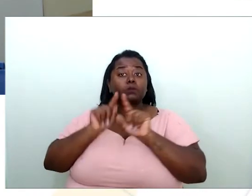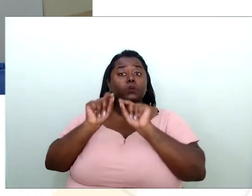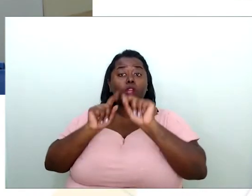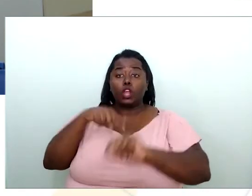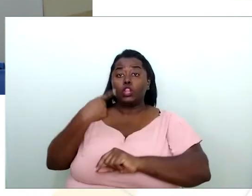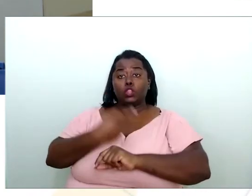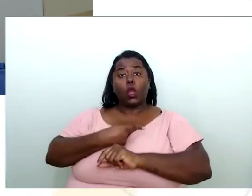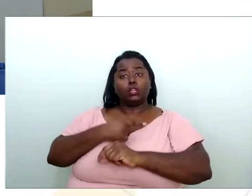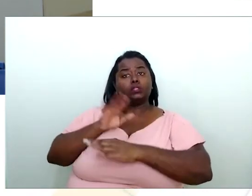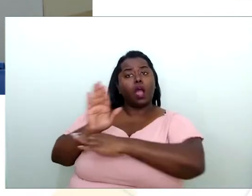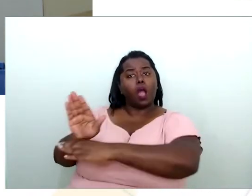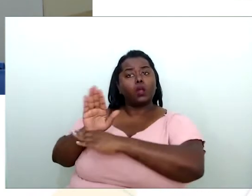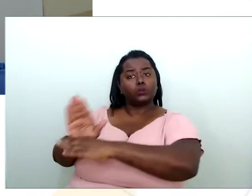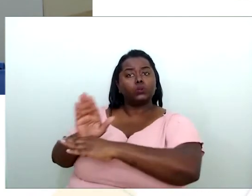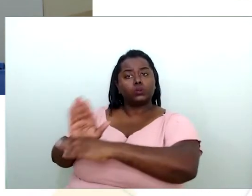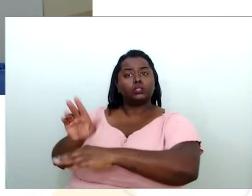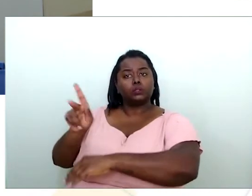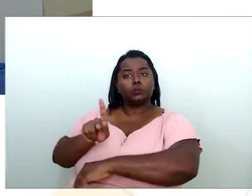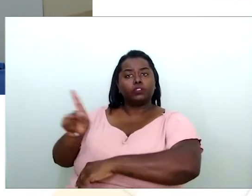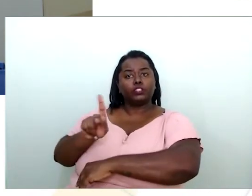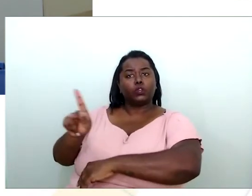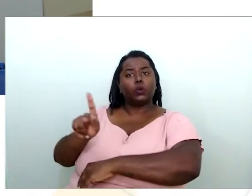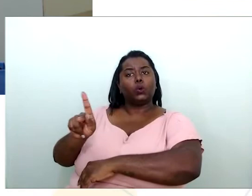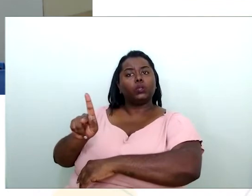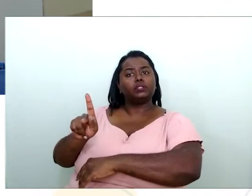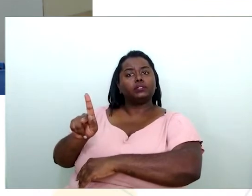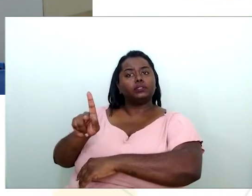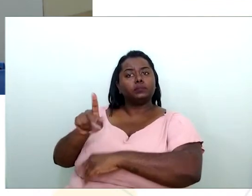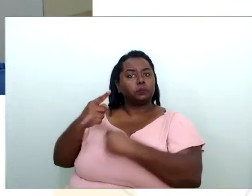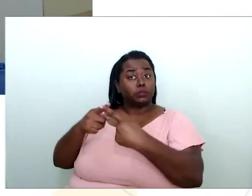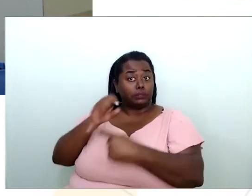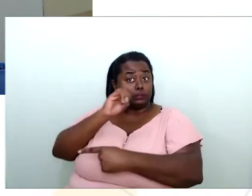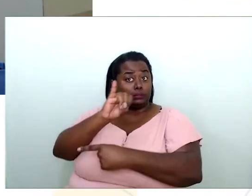health to our teachers because if we don't provide the help to our teachers